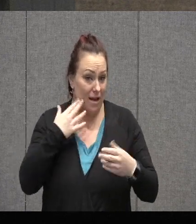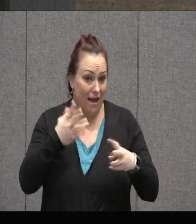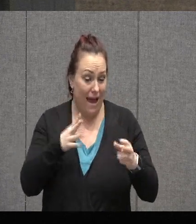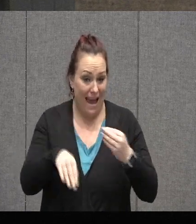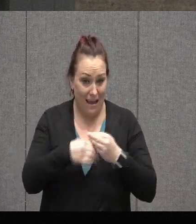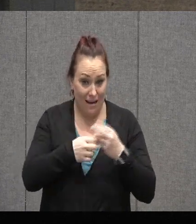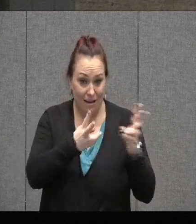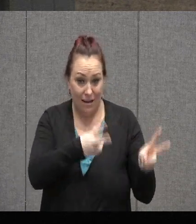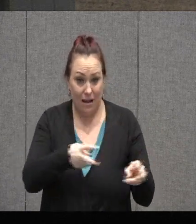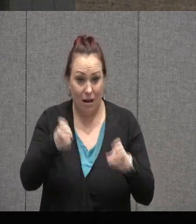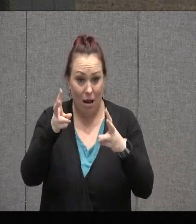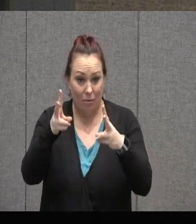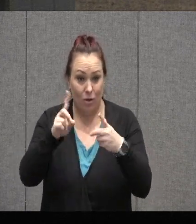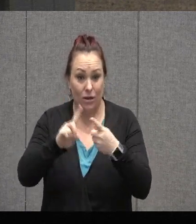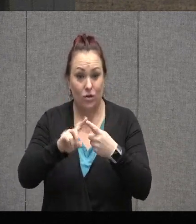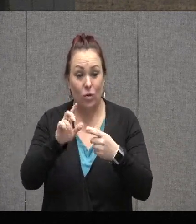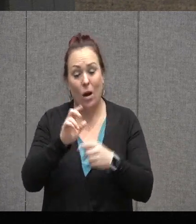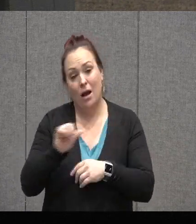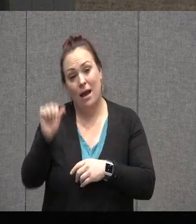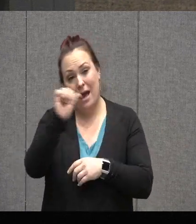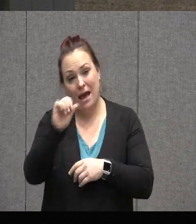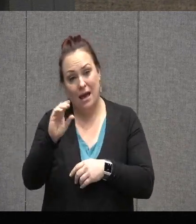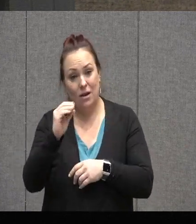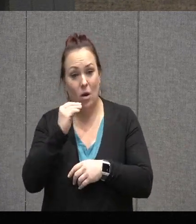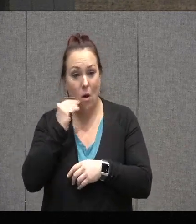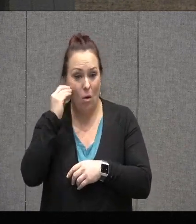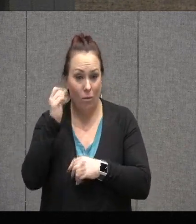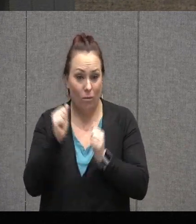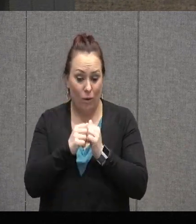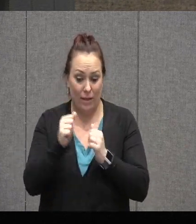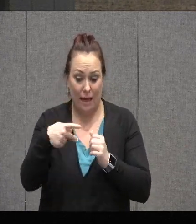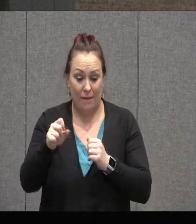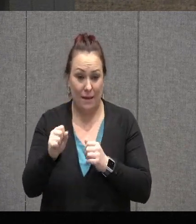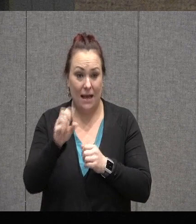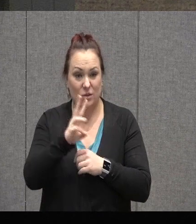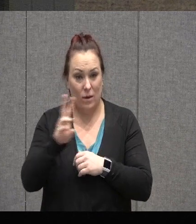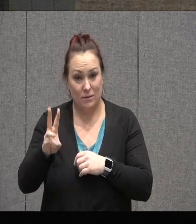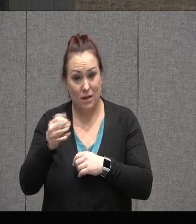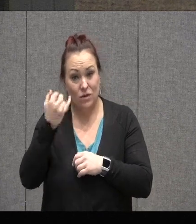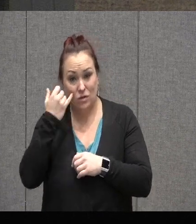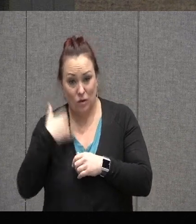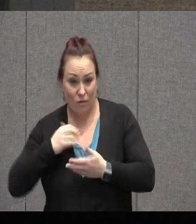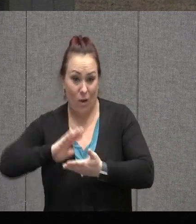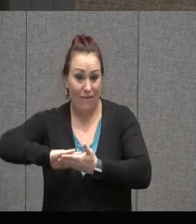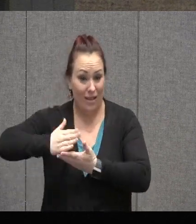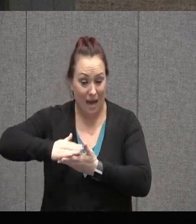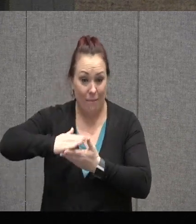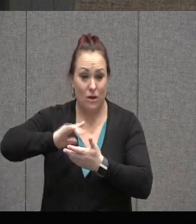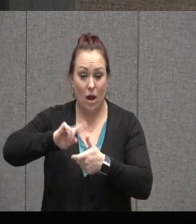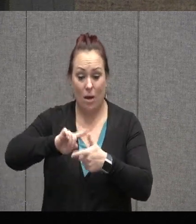So, if you have a laptop or a device that you can access that and download them,